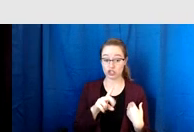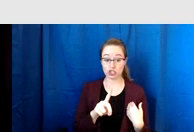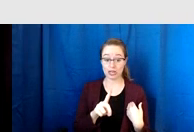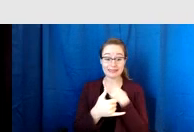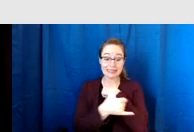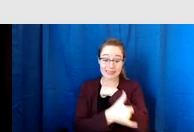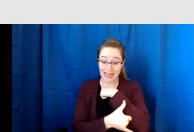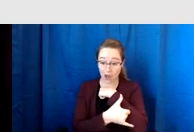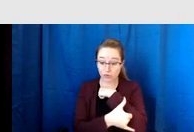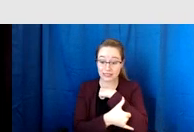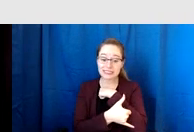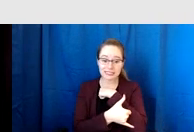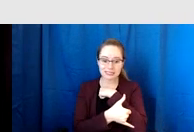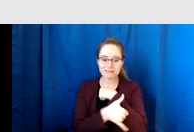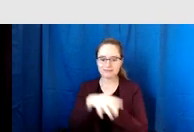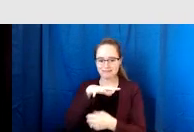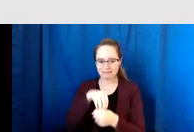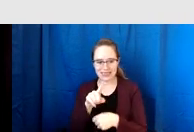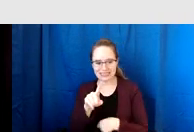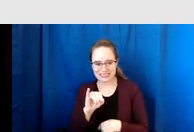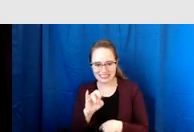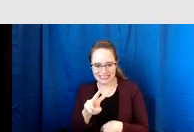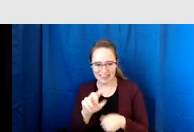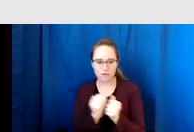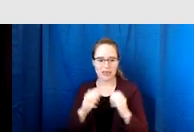that was within a div with class form group.